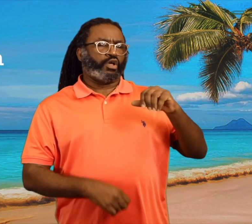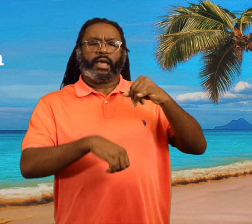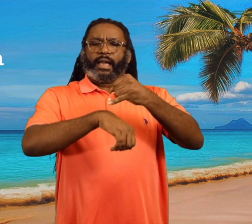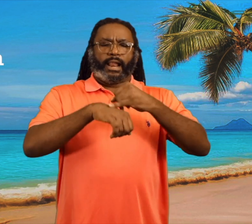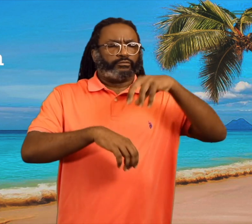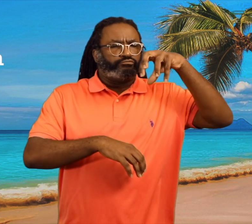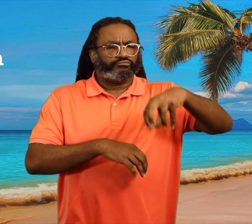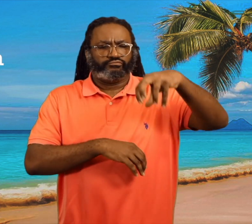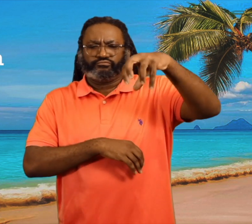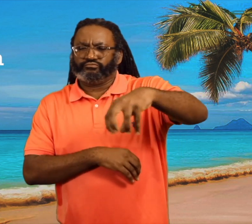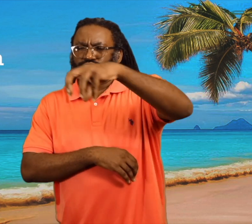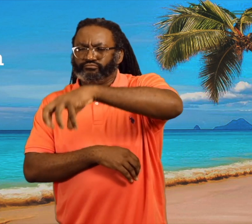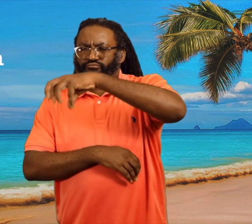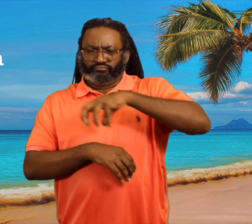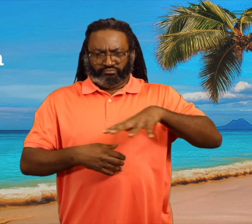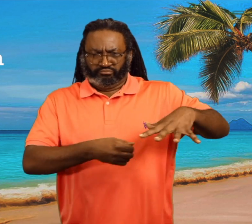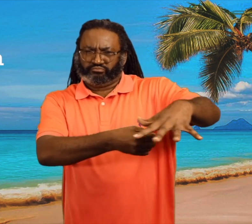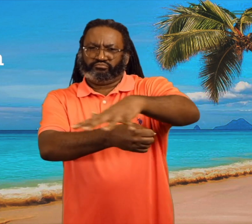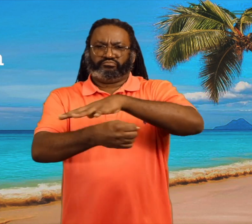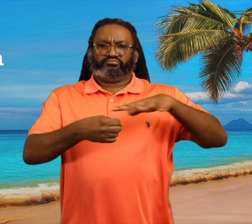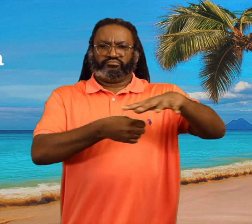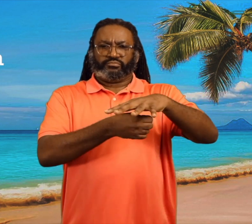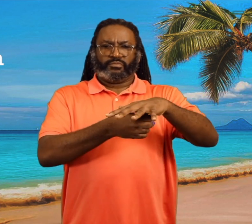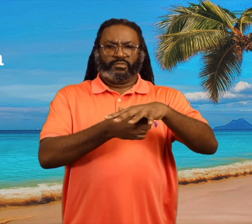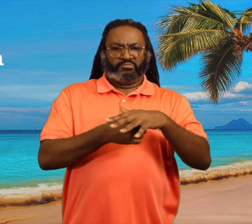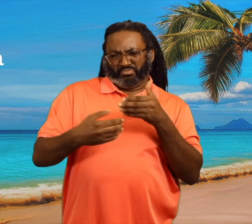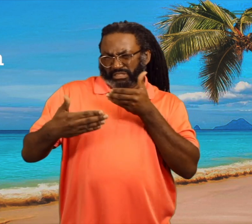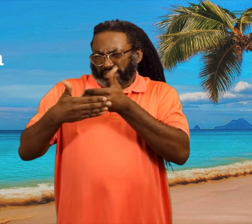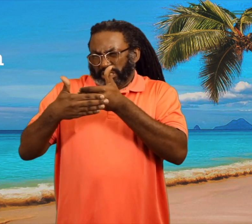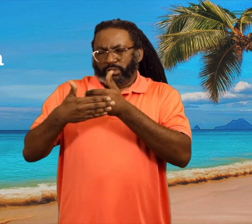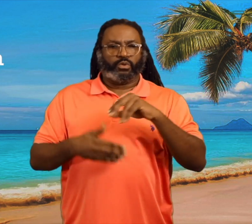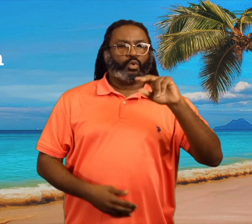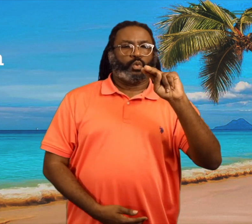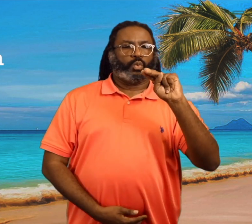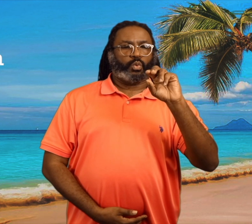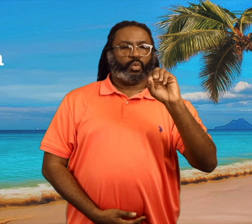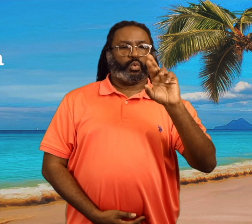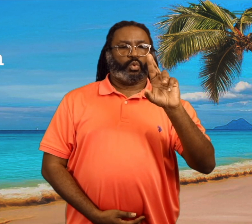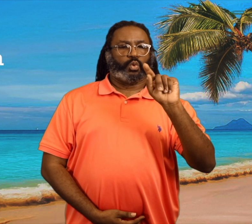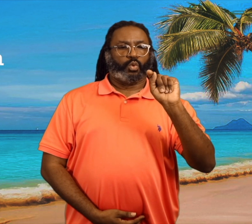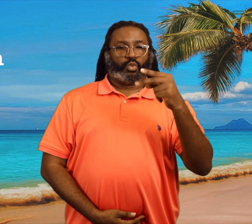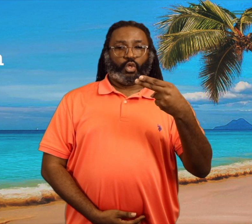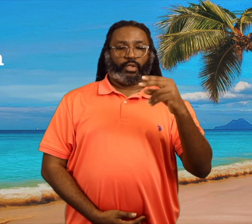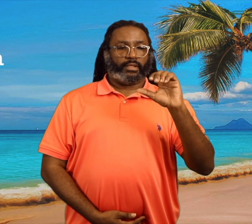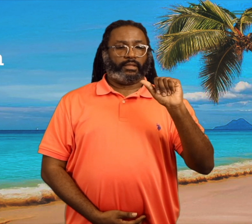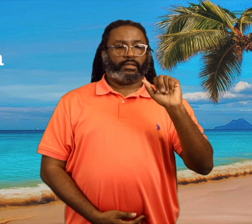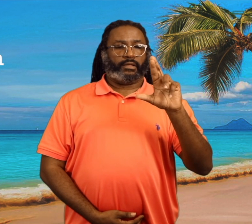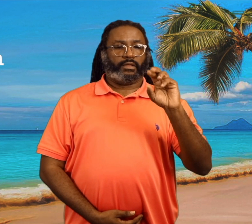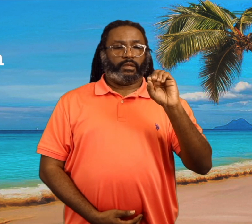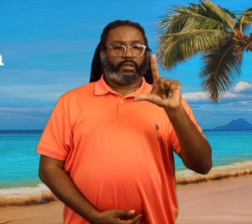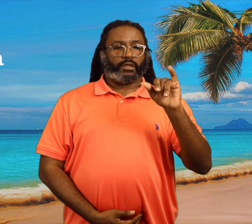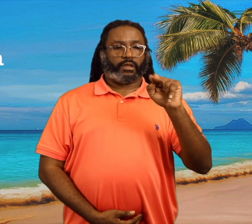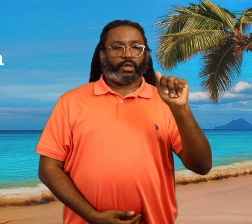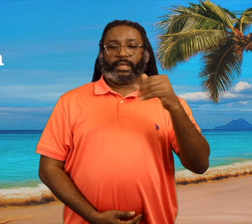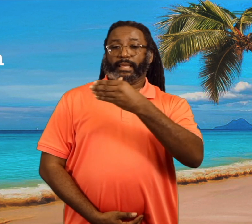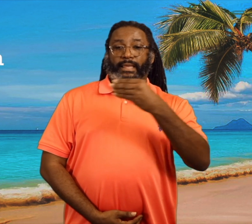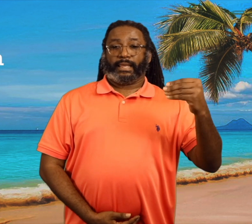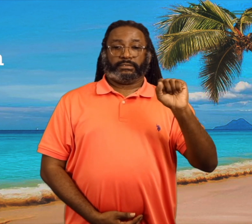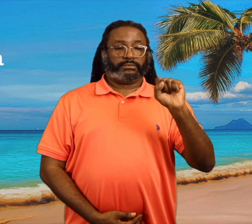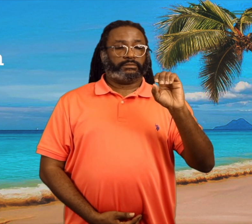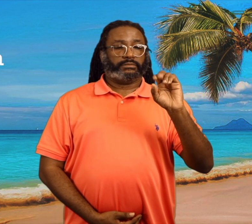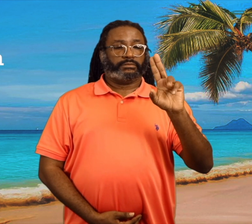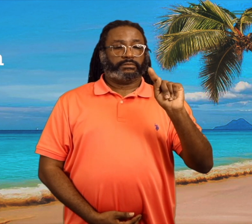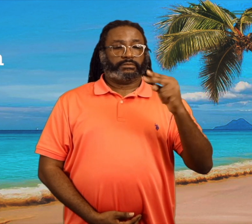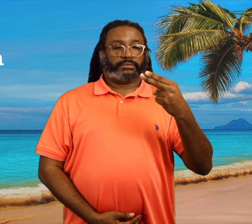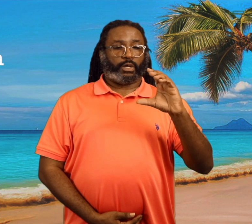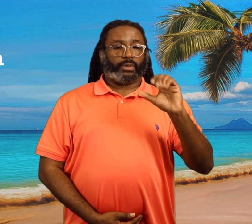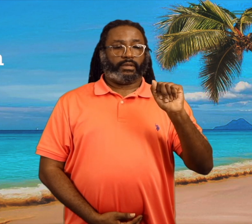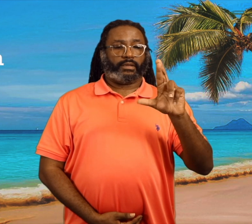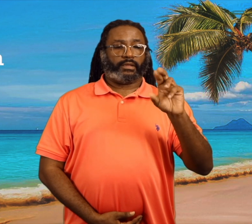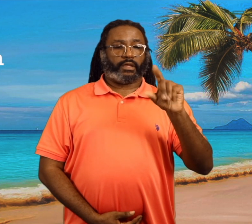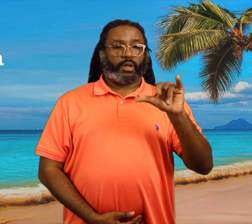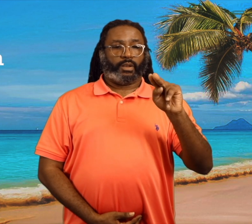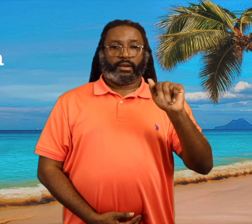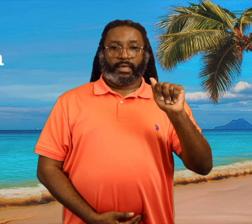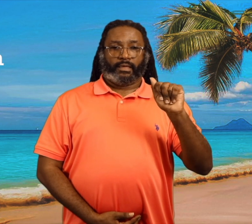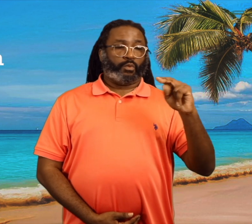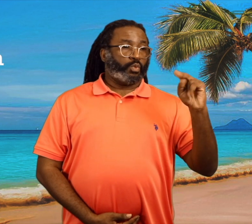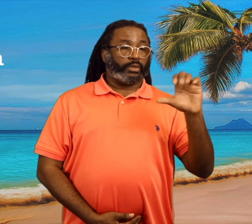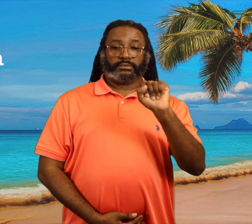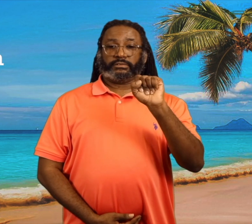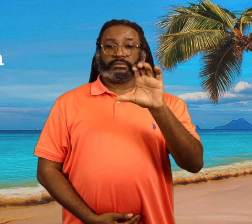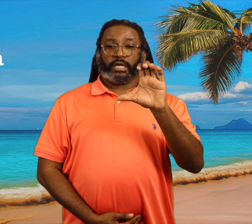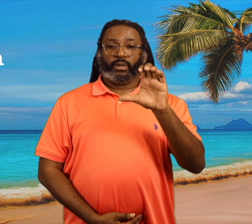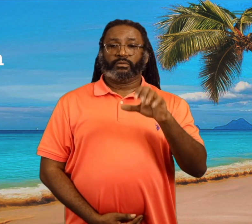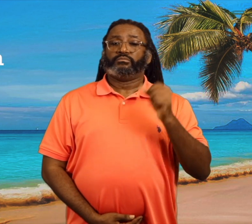It's a group of islands off the coast of Carolina.